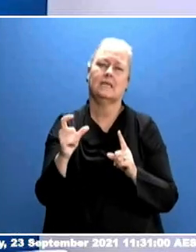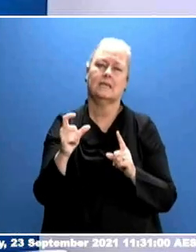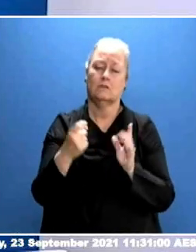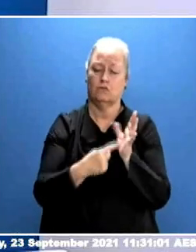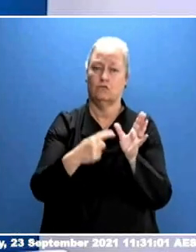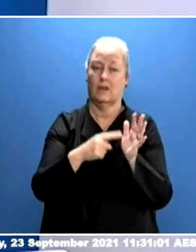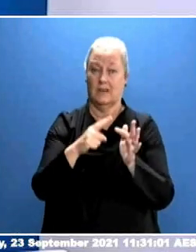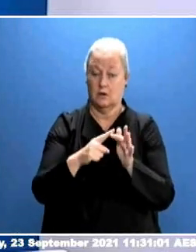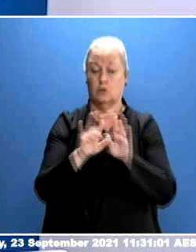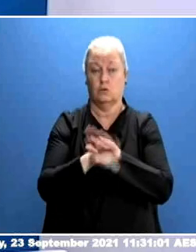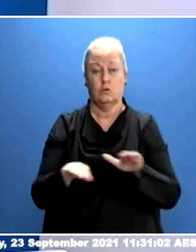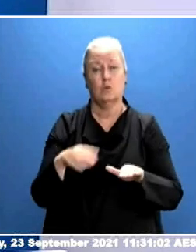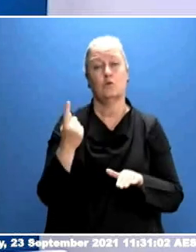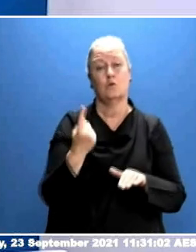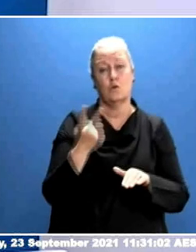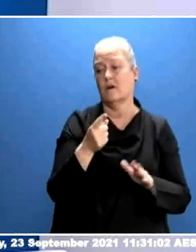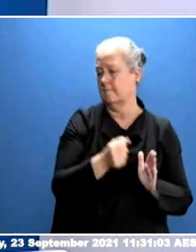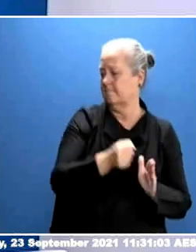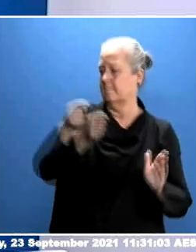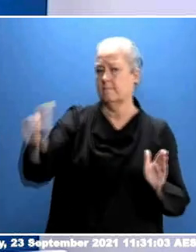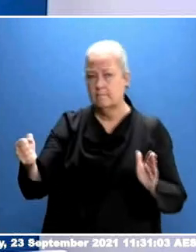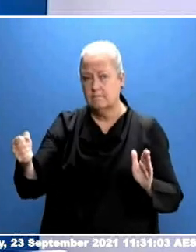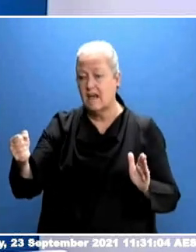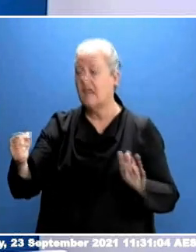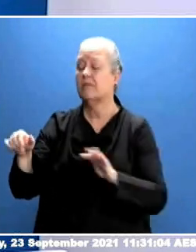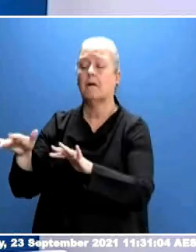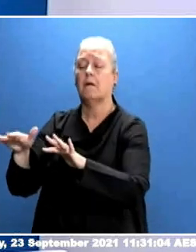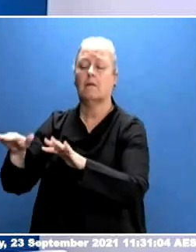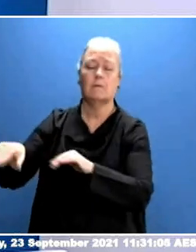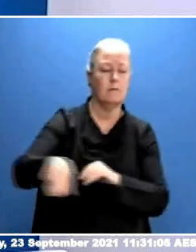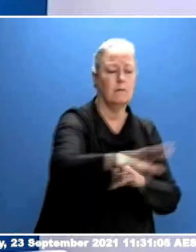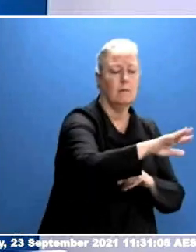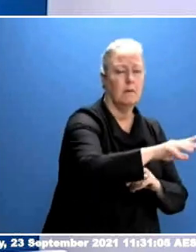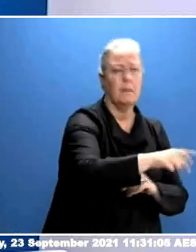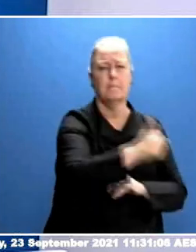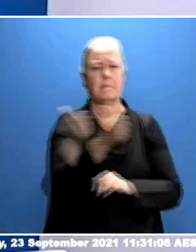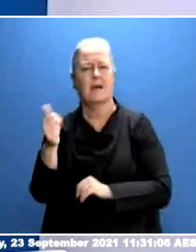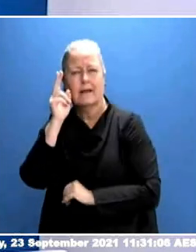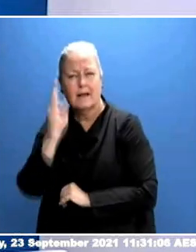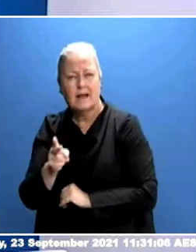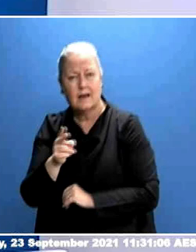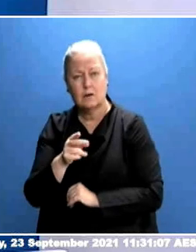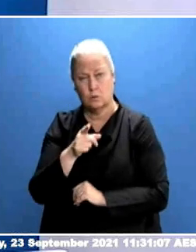being admitted into the facility and then coming back. You, I think, have been at the facility in your role